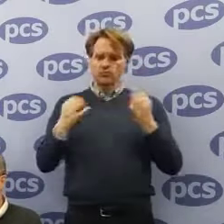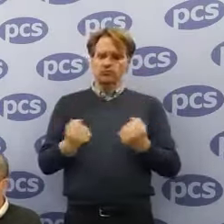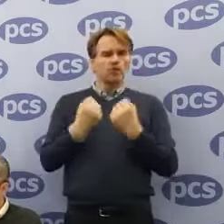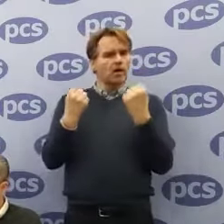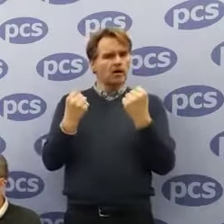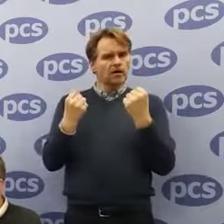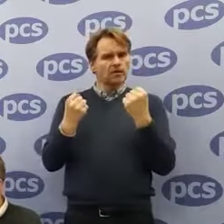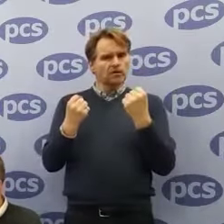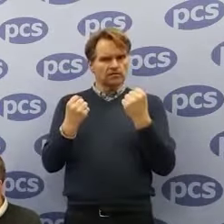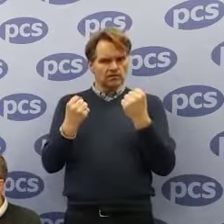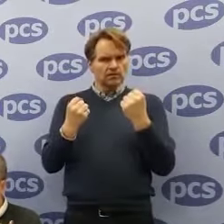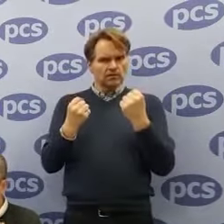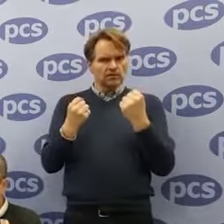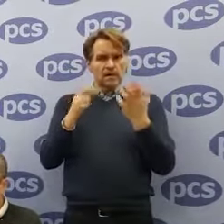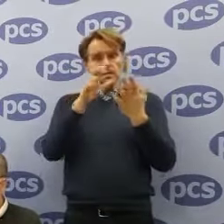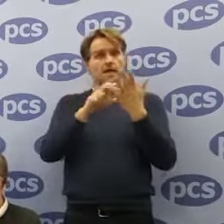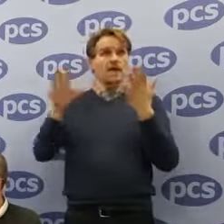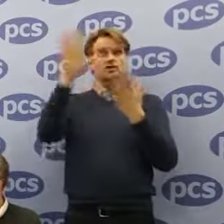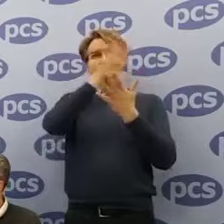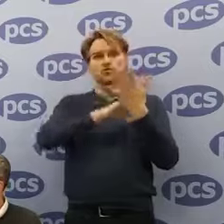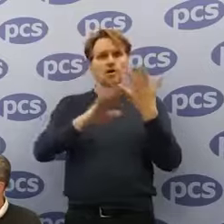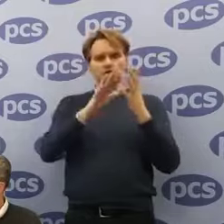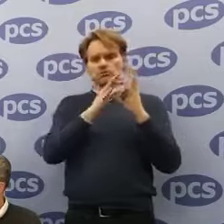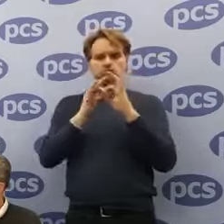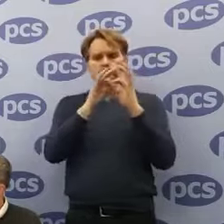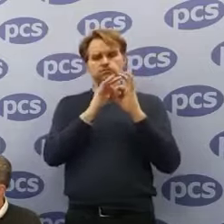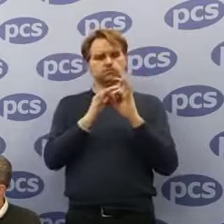get a national ballot result that's the ability for us to show our strongest